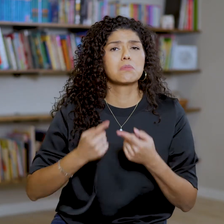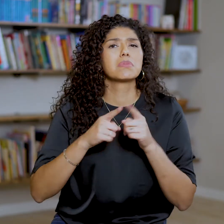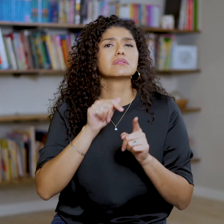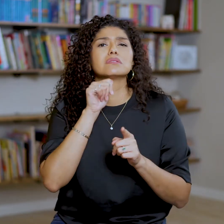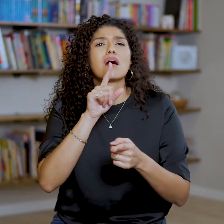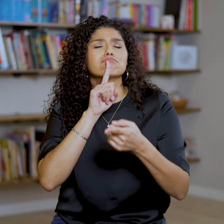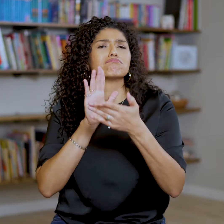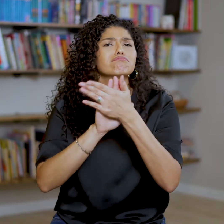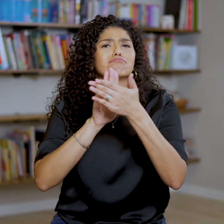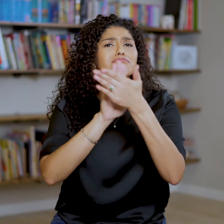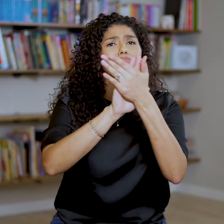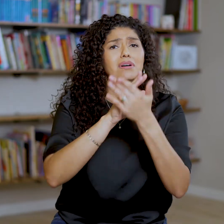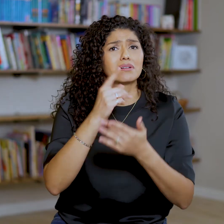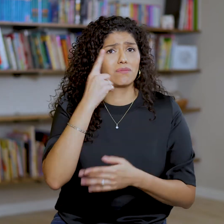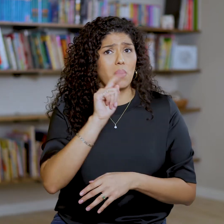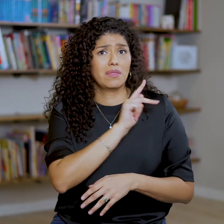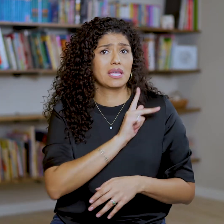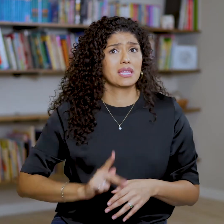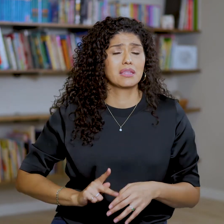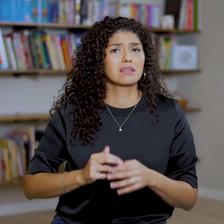but it’s not praise for the king—